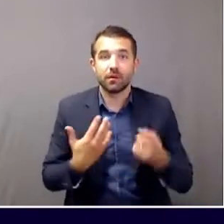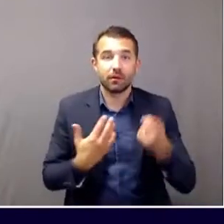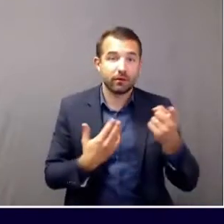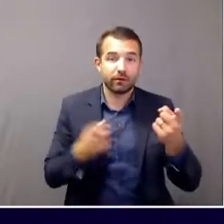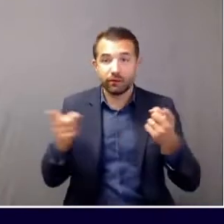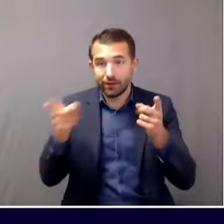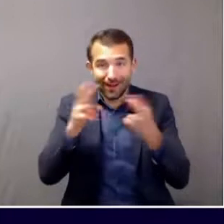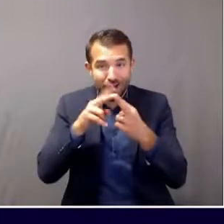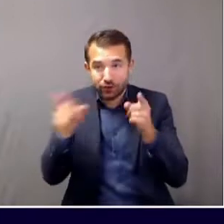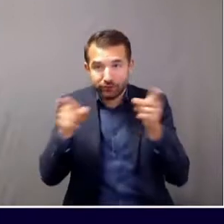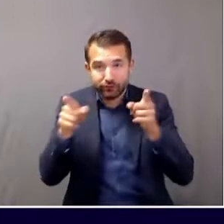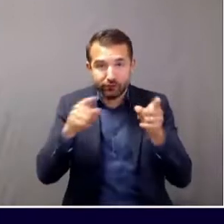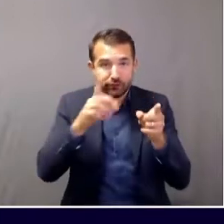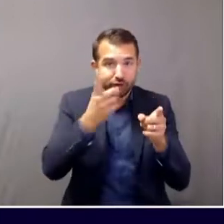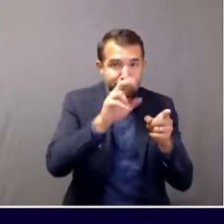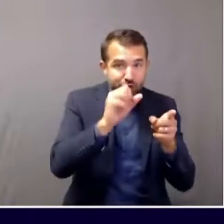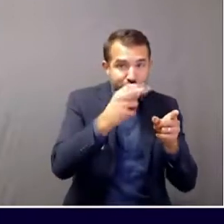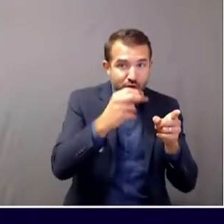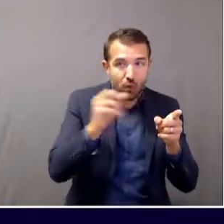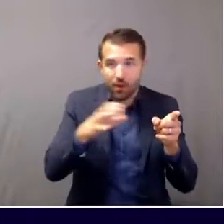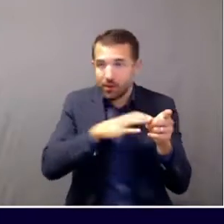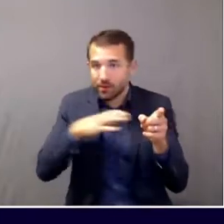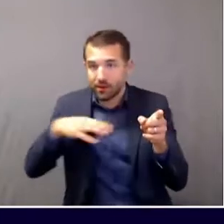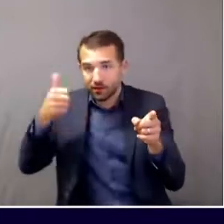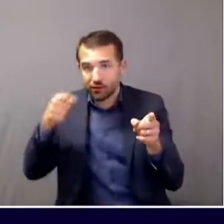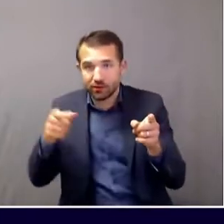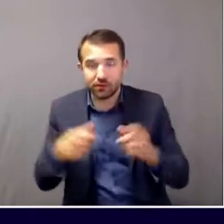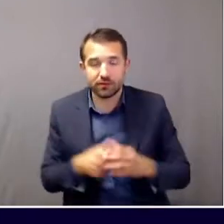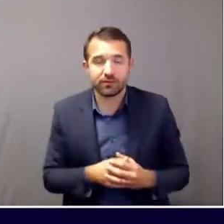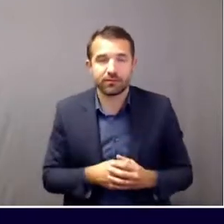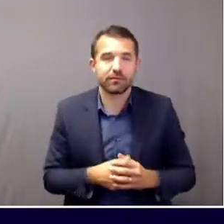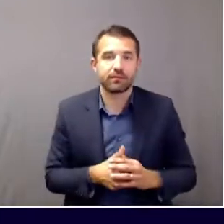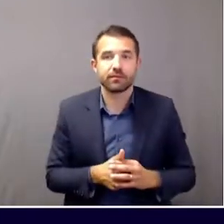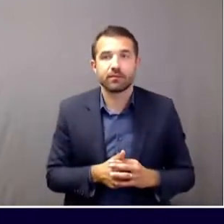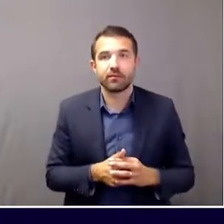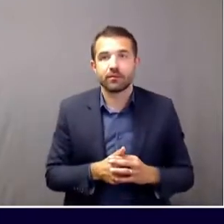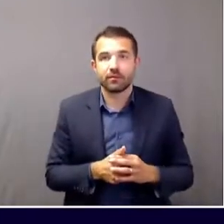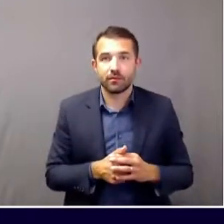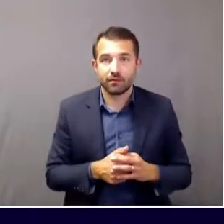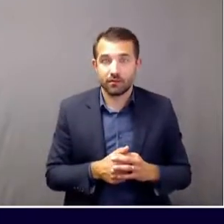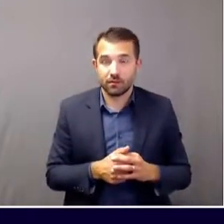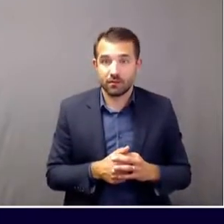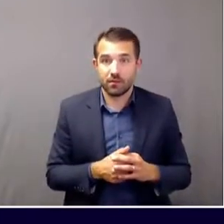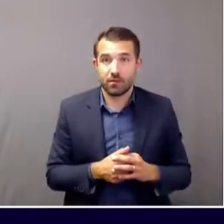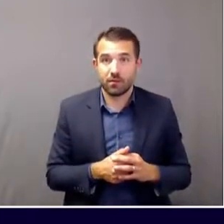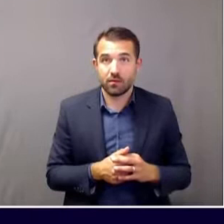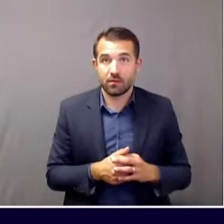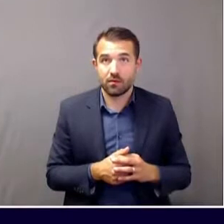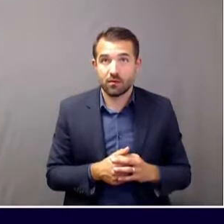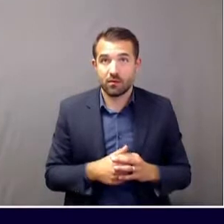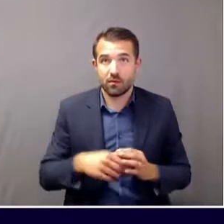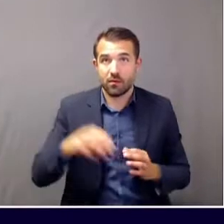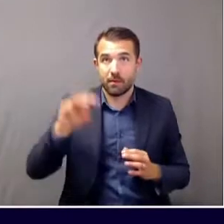it's kind of a two part one